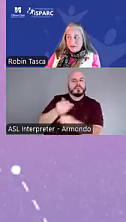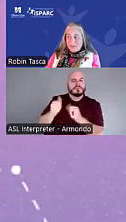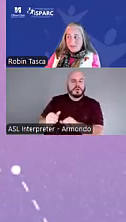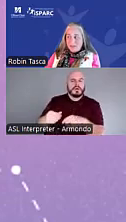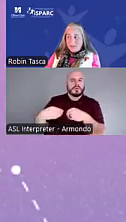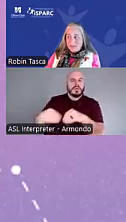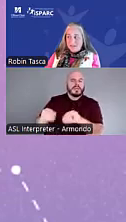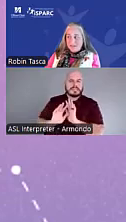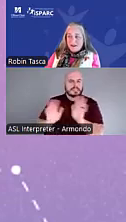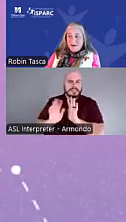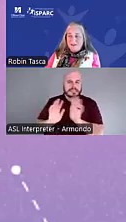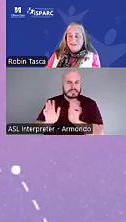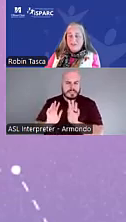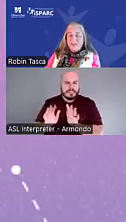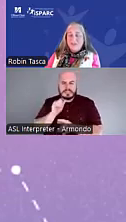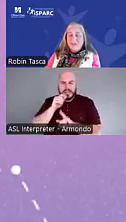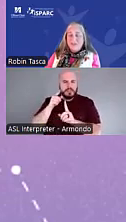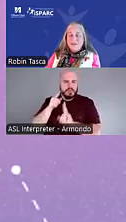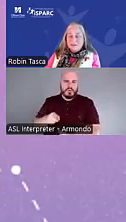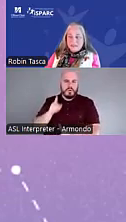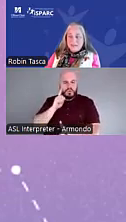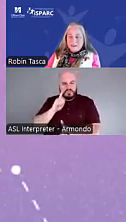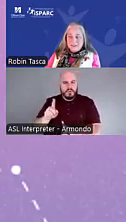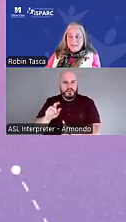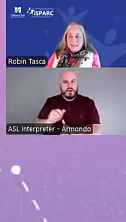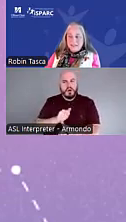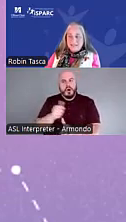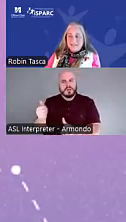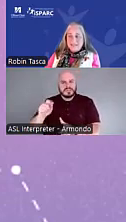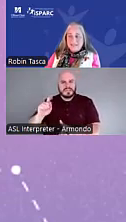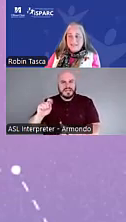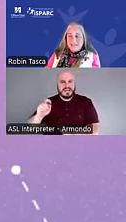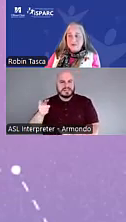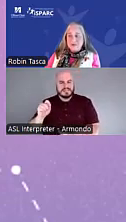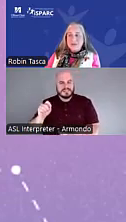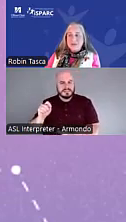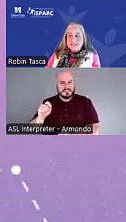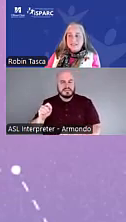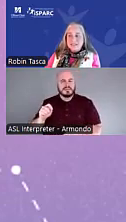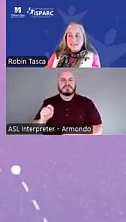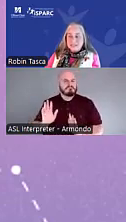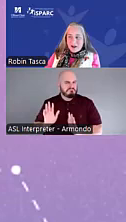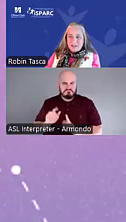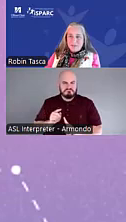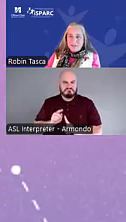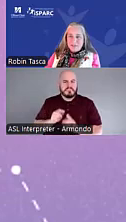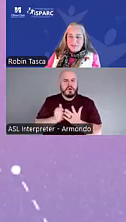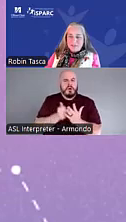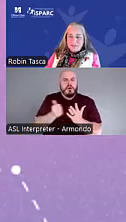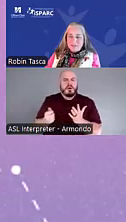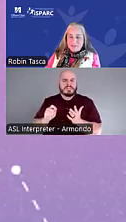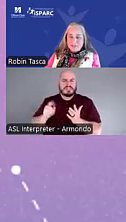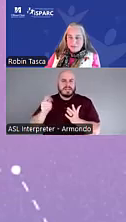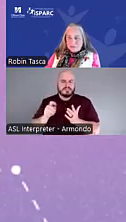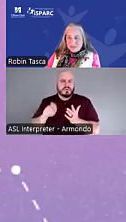That's not the intent of alt text. Alt text is supposed to describe the image so that somebody